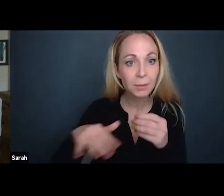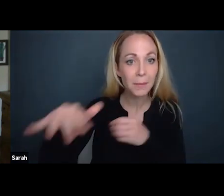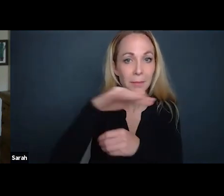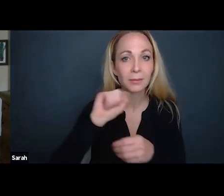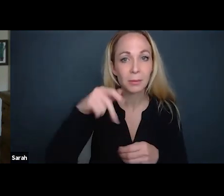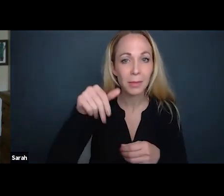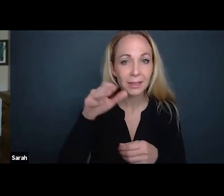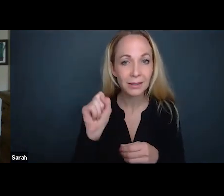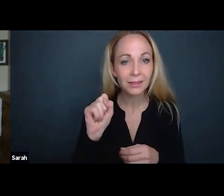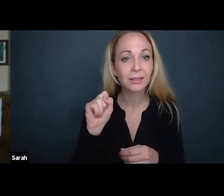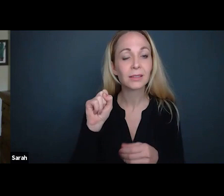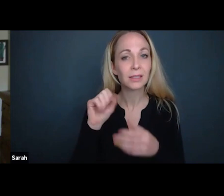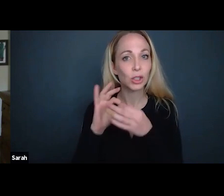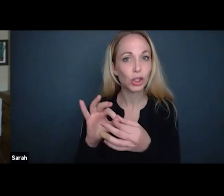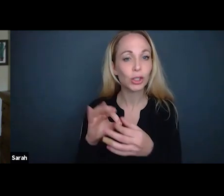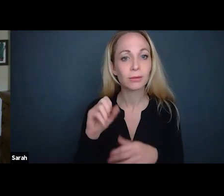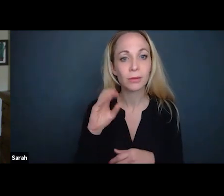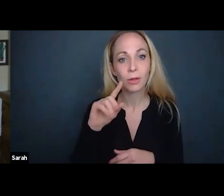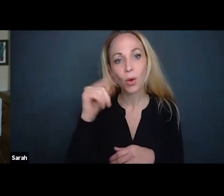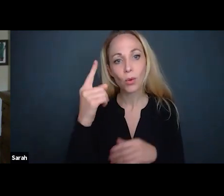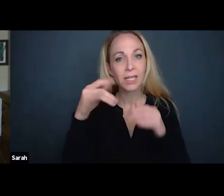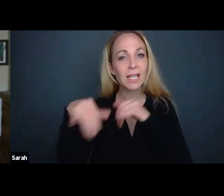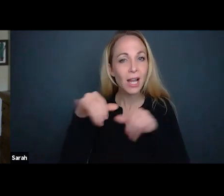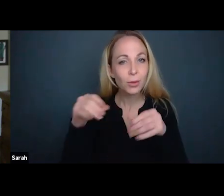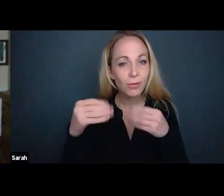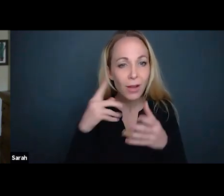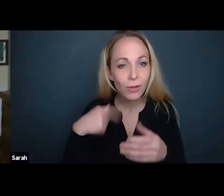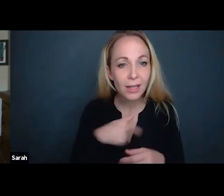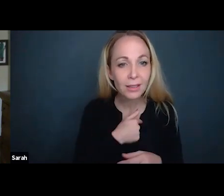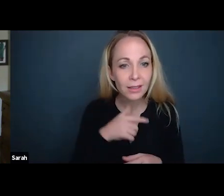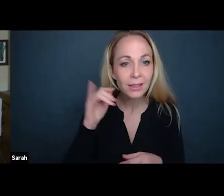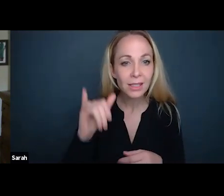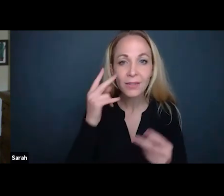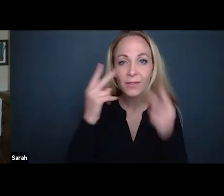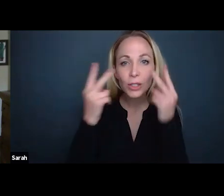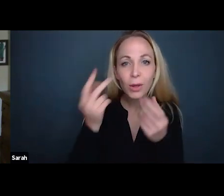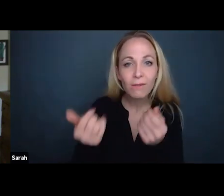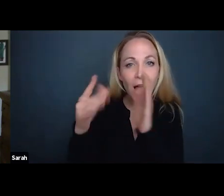So, the only standards provided for us are visual fire alarms inside of buildings and